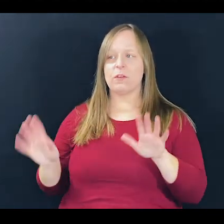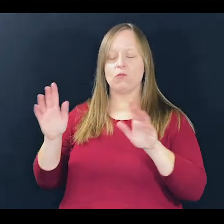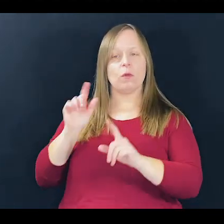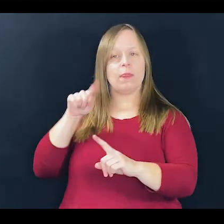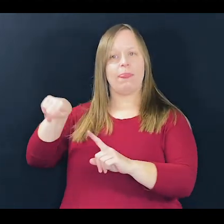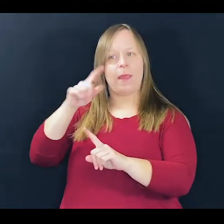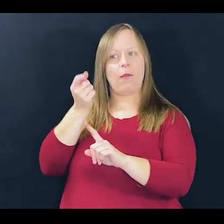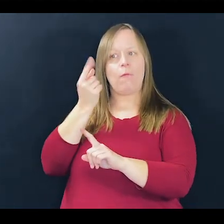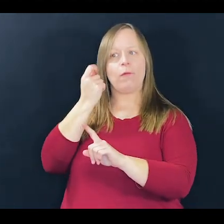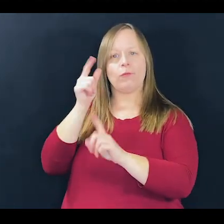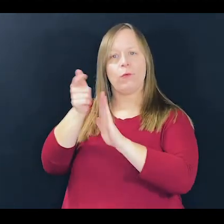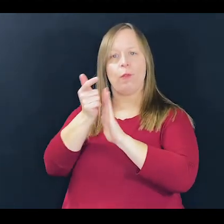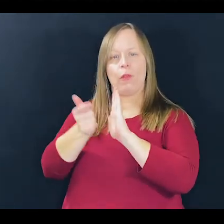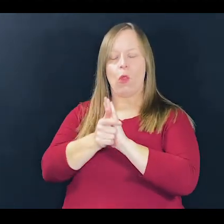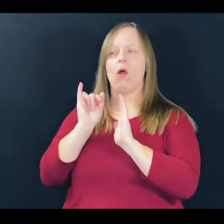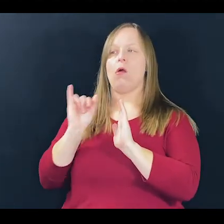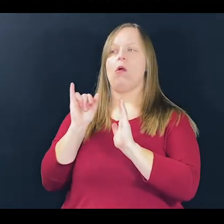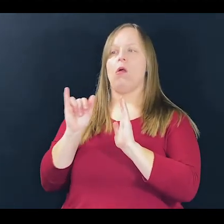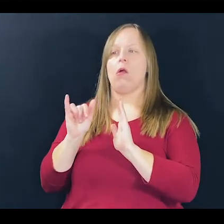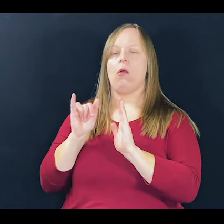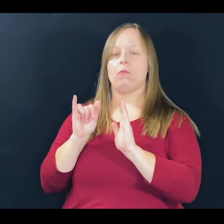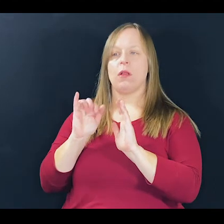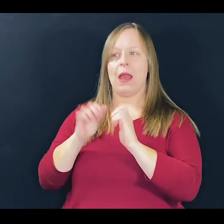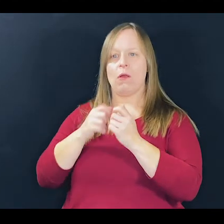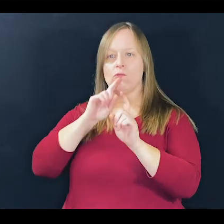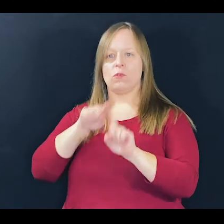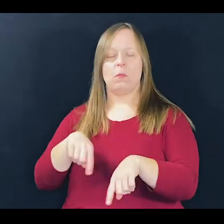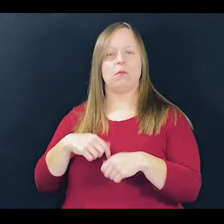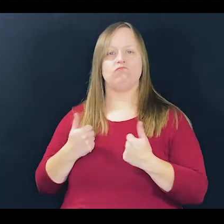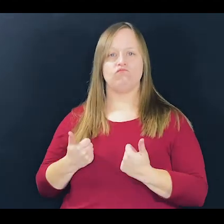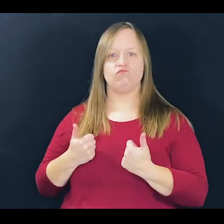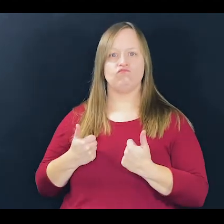after they understood what the law was and how they needed to respond they in